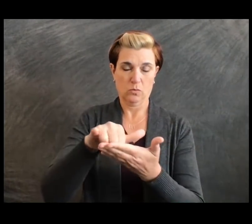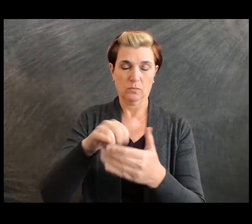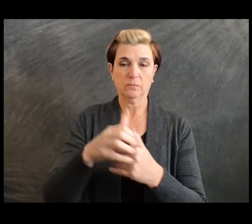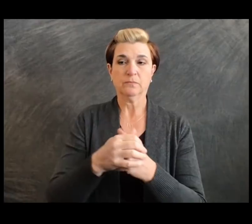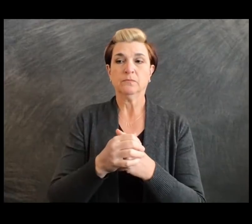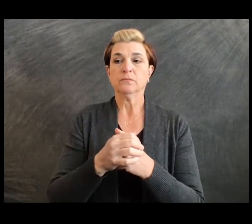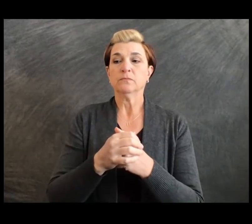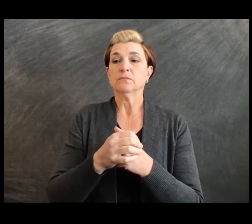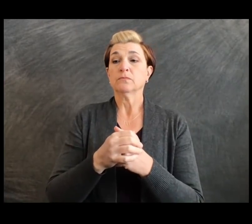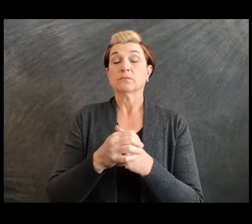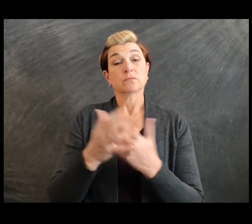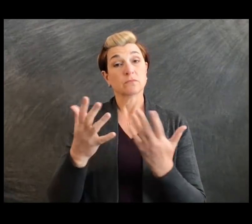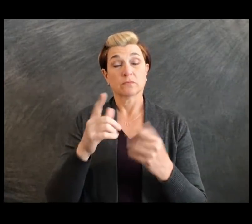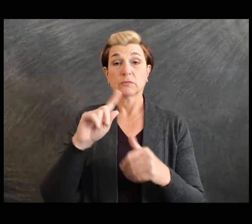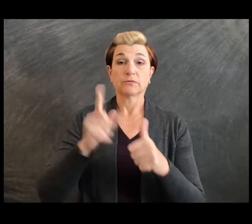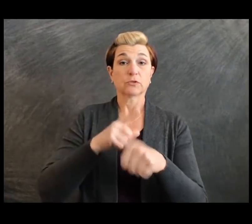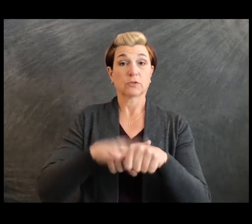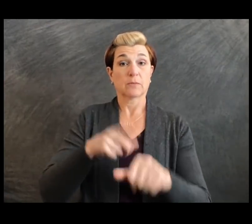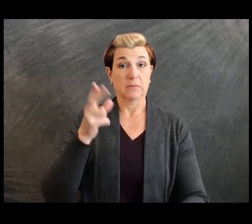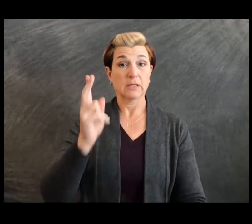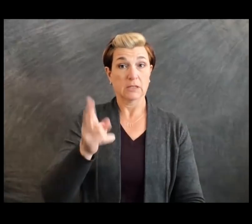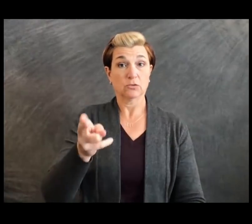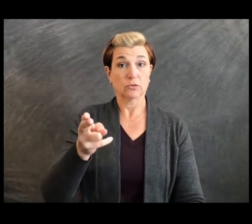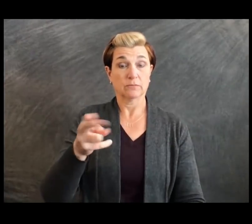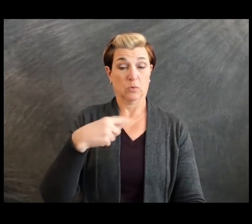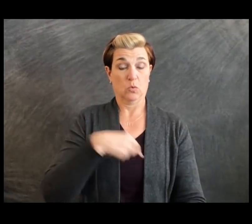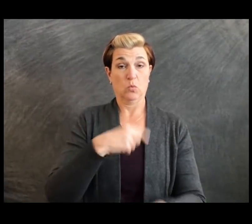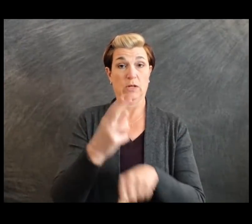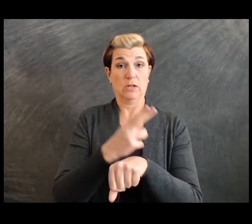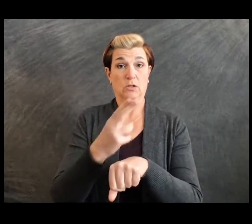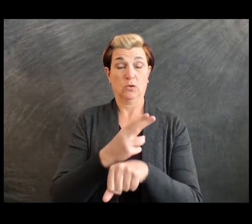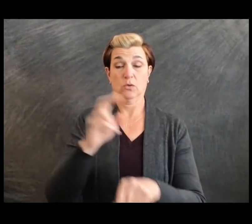that a presidents used the Stafford act to declare a major disaster in response